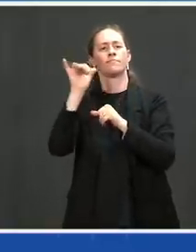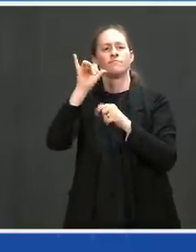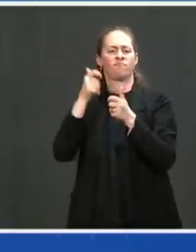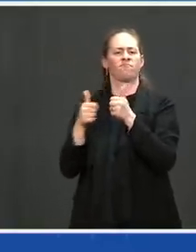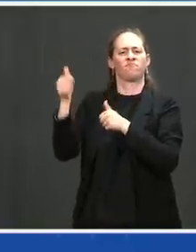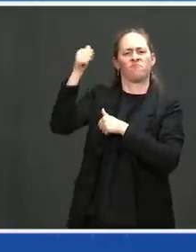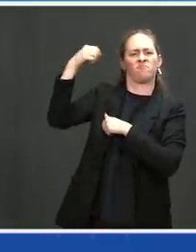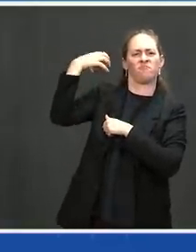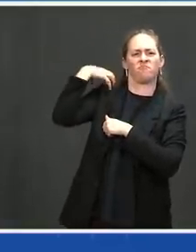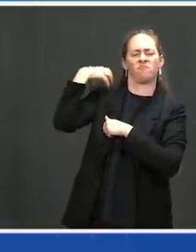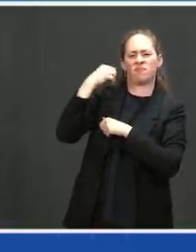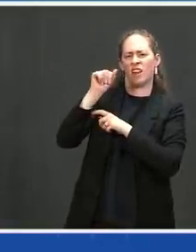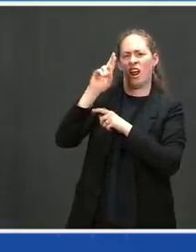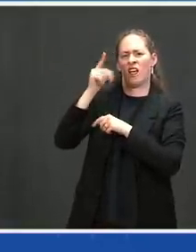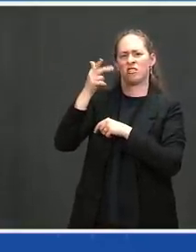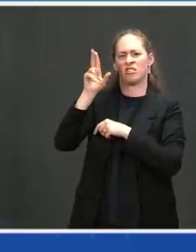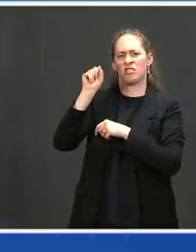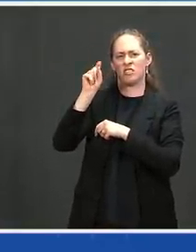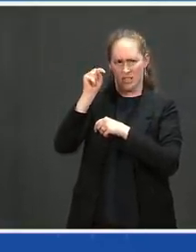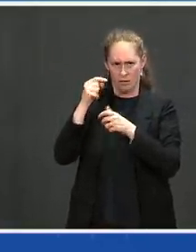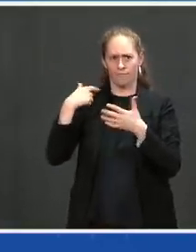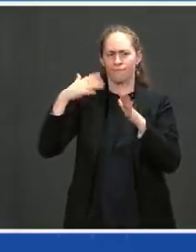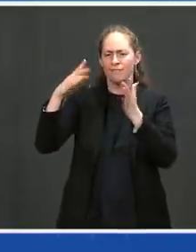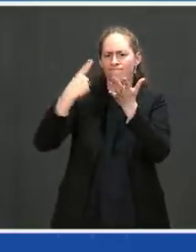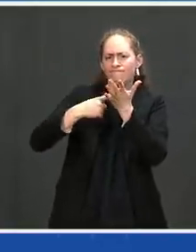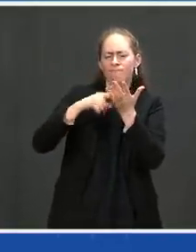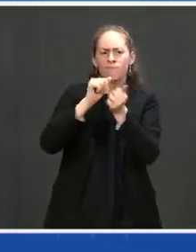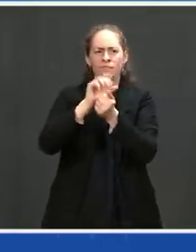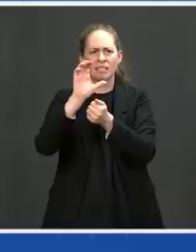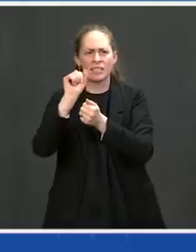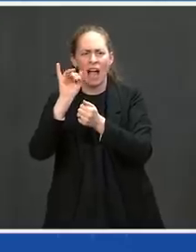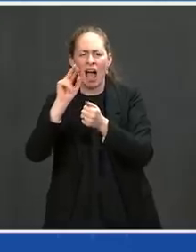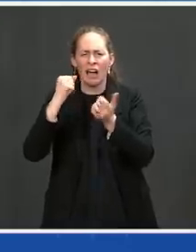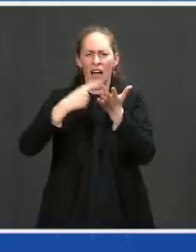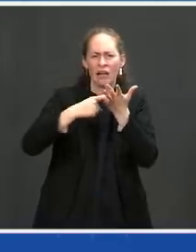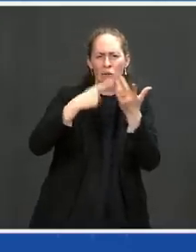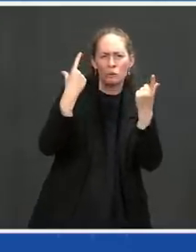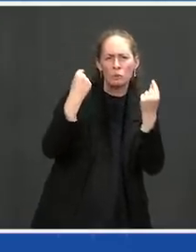He is the -- the "leader," quote, in Afghanistan and Kabul.